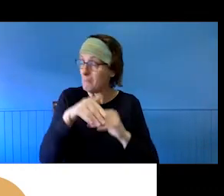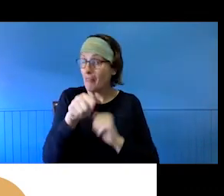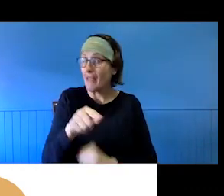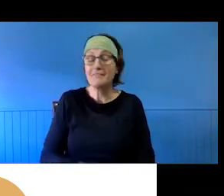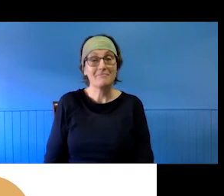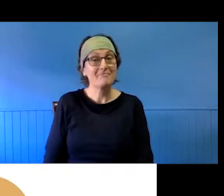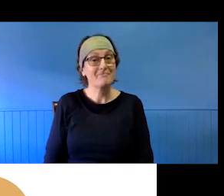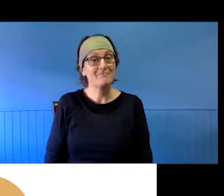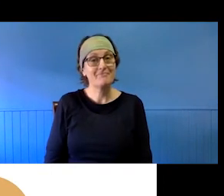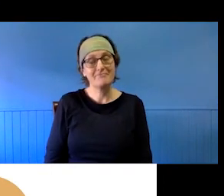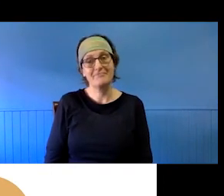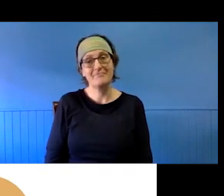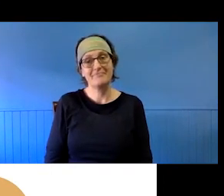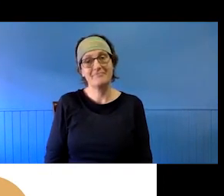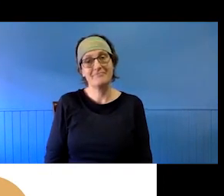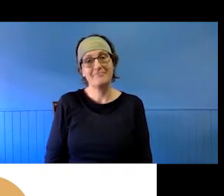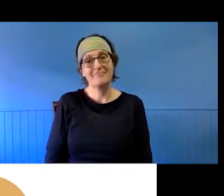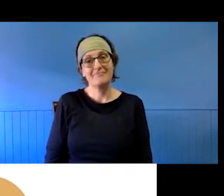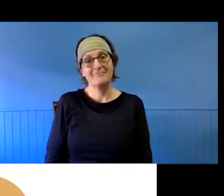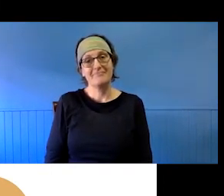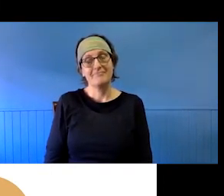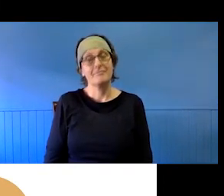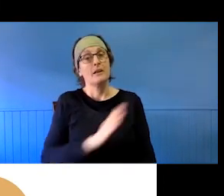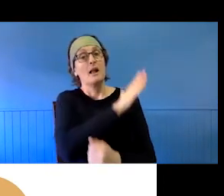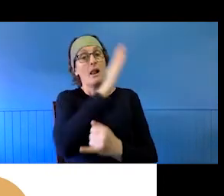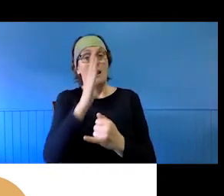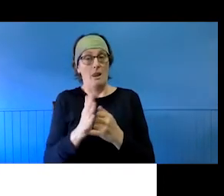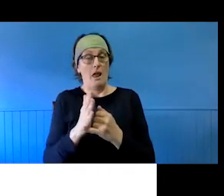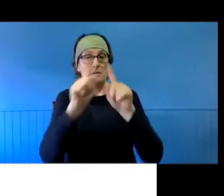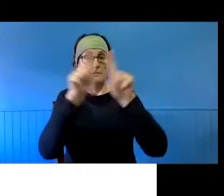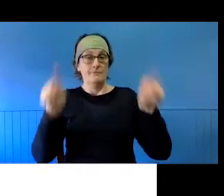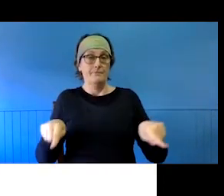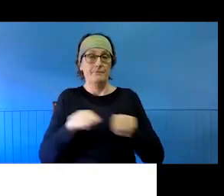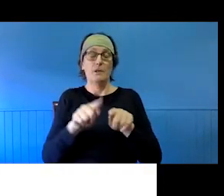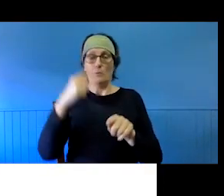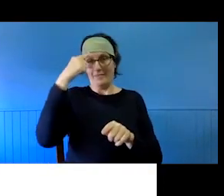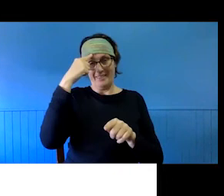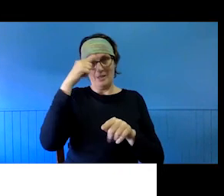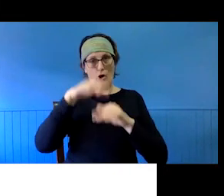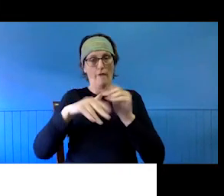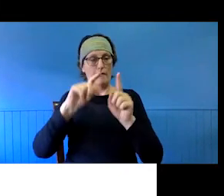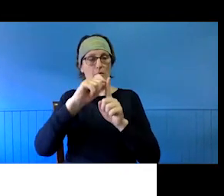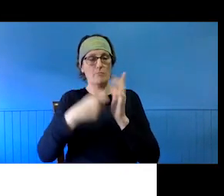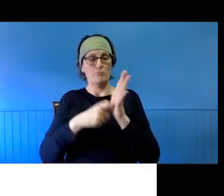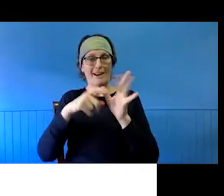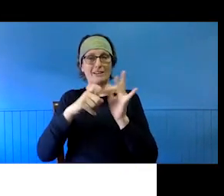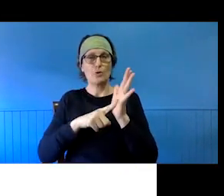Finally, in my last slide here, looking at the practicalities of holding an online session.